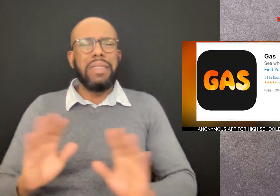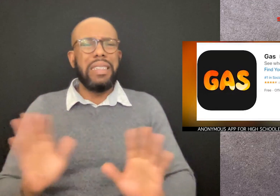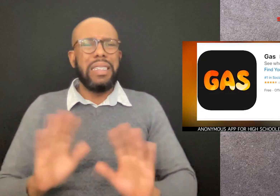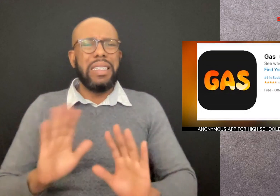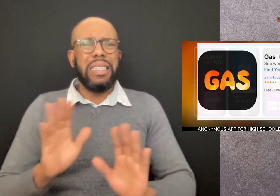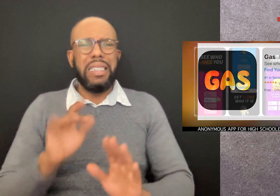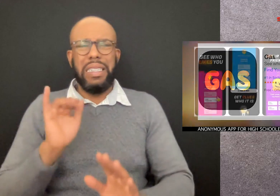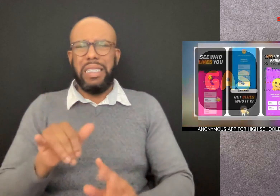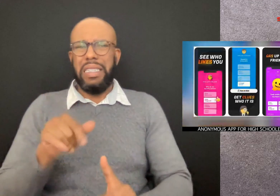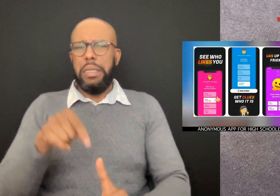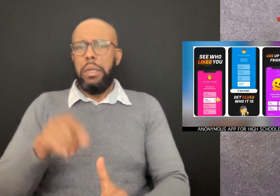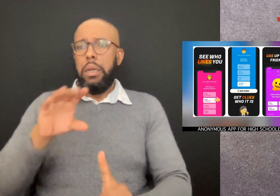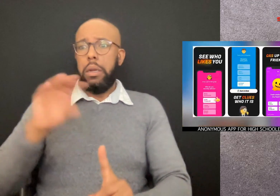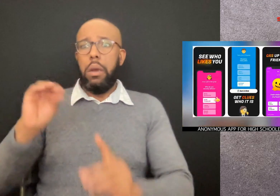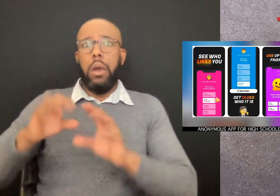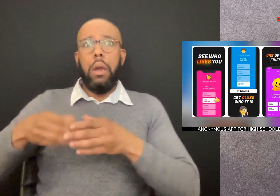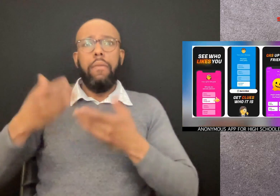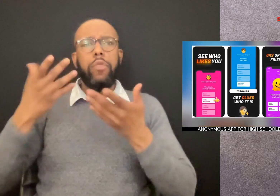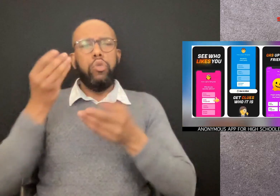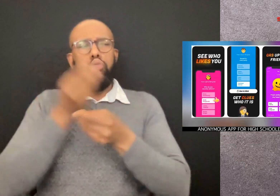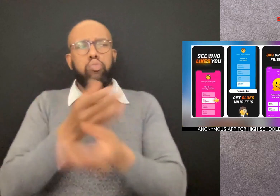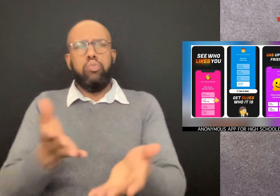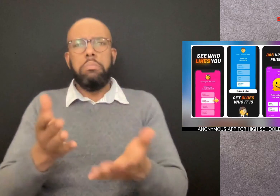The company assures users. That's a hoax.